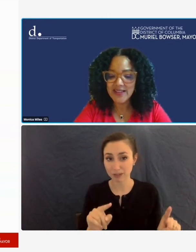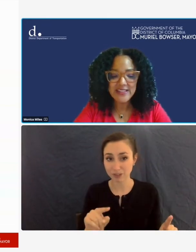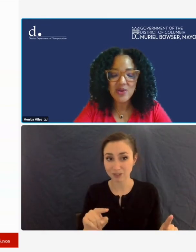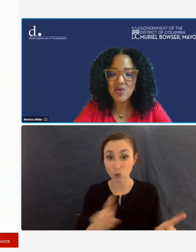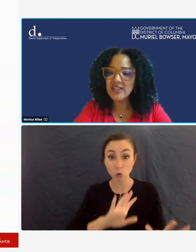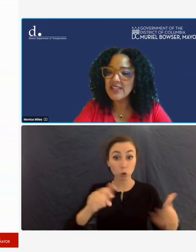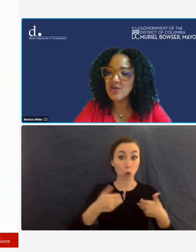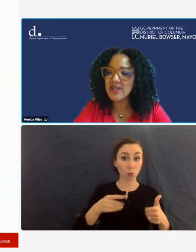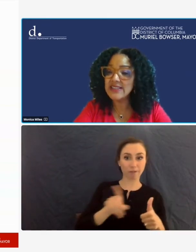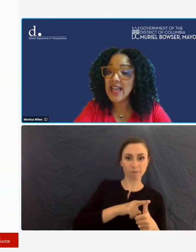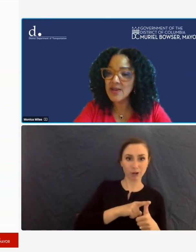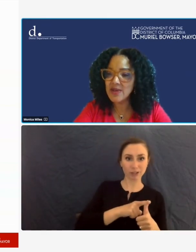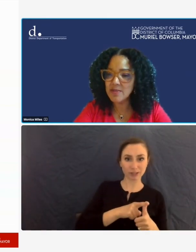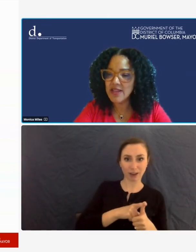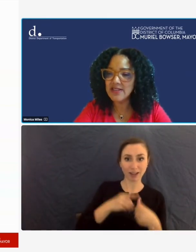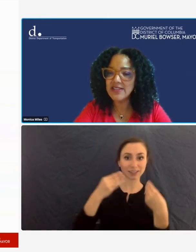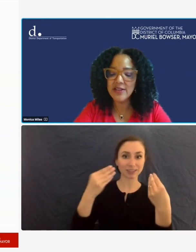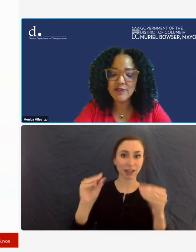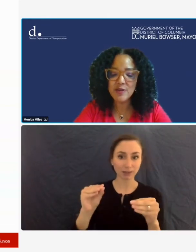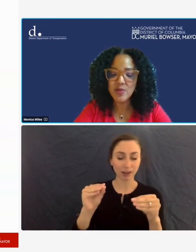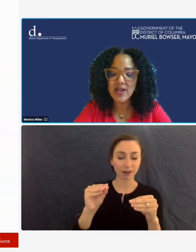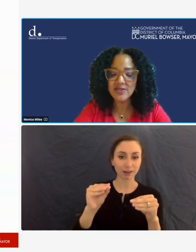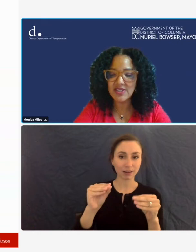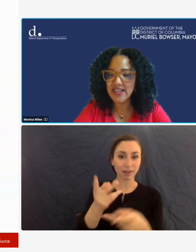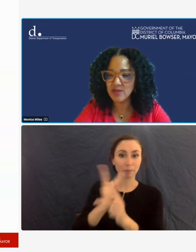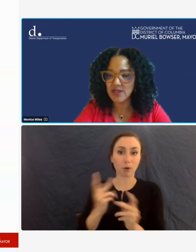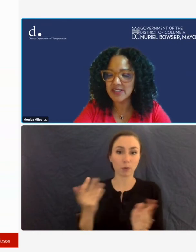so i want to tell you exactly what i mean so that everybody will understand what i'm saying